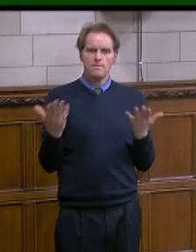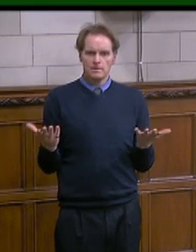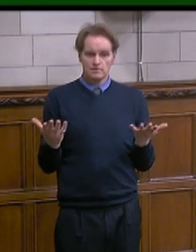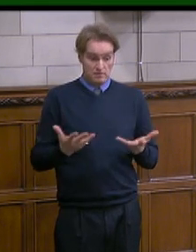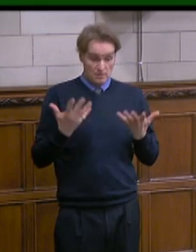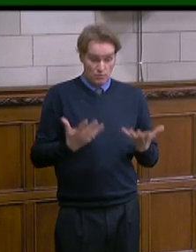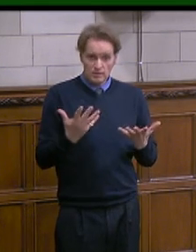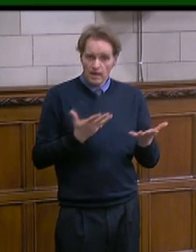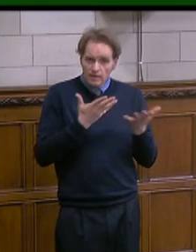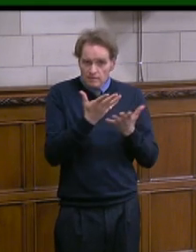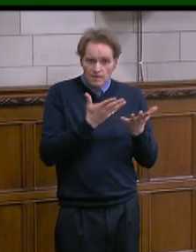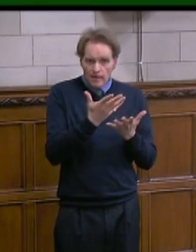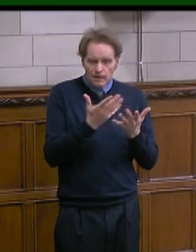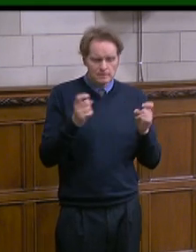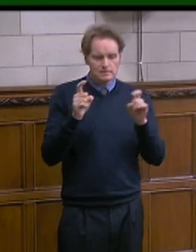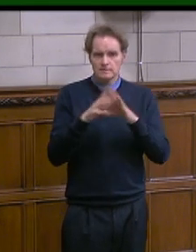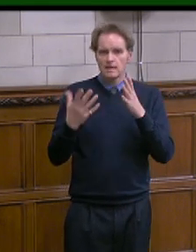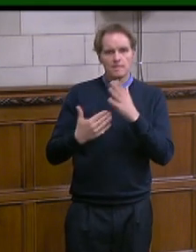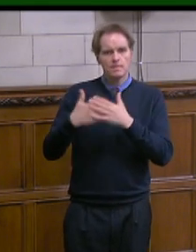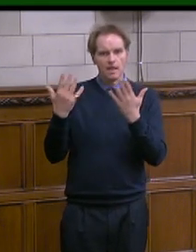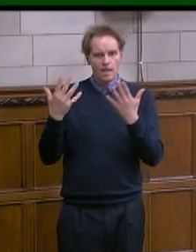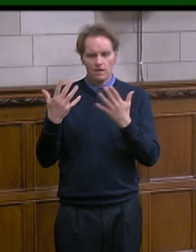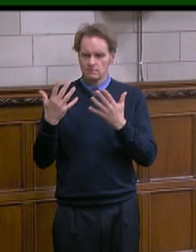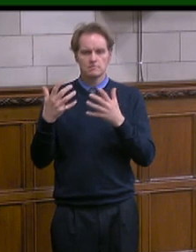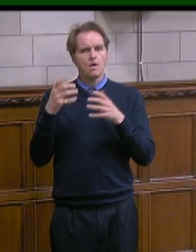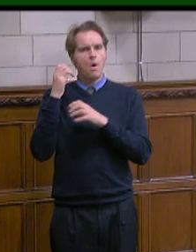is taking place on the same day that “The Silent Child” won an Oscar.